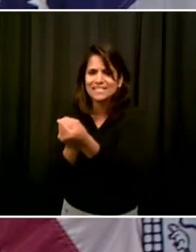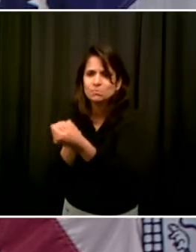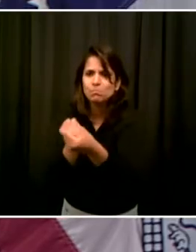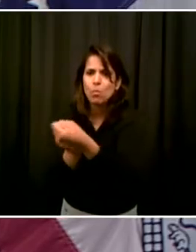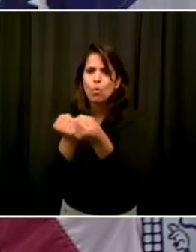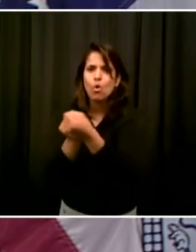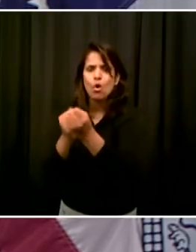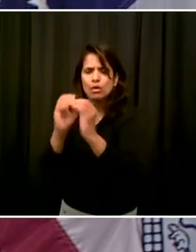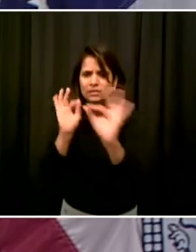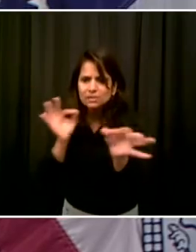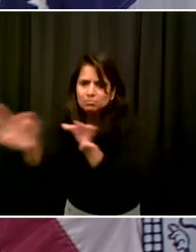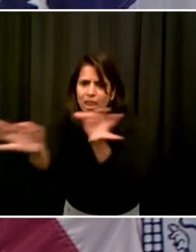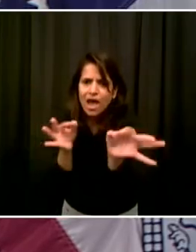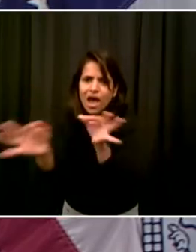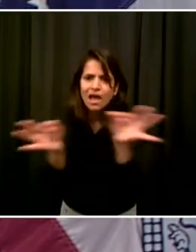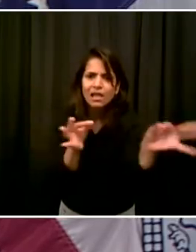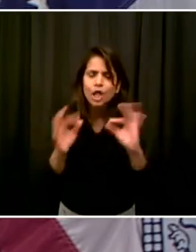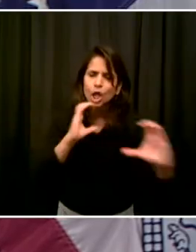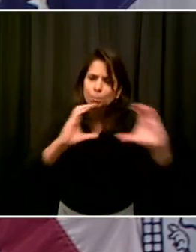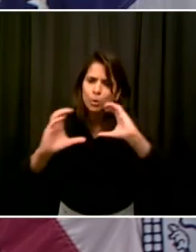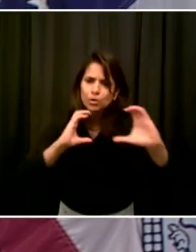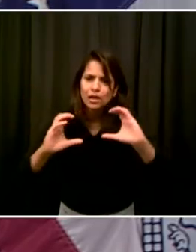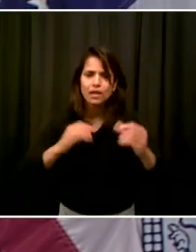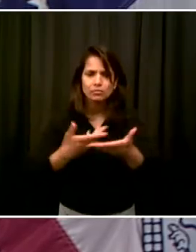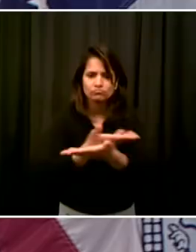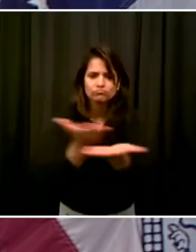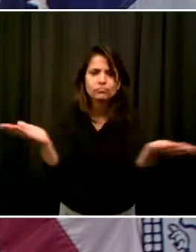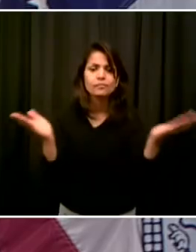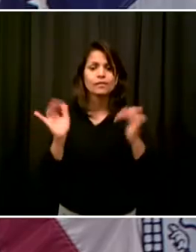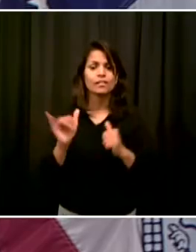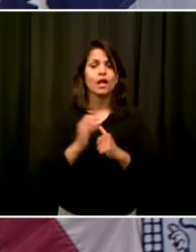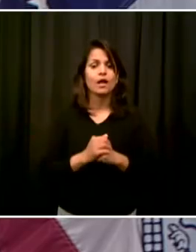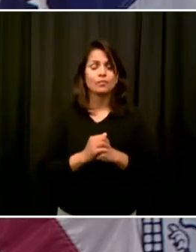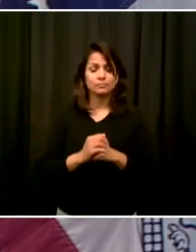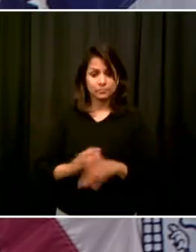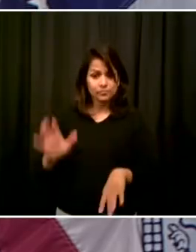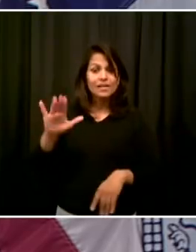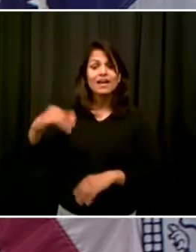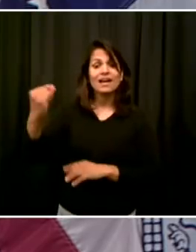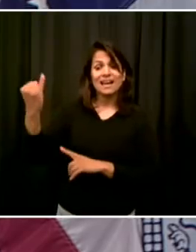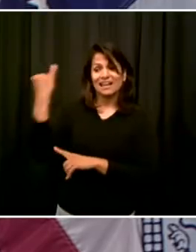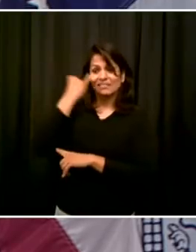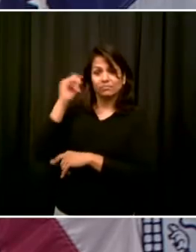DOWN WITH LOTS OF SOCIAL AND EMOTIONAL LEARNING. WE FEEL STRONGLY ABOUT PEER REMEDIIATONI.